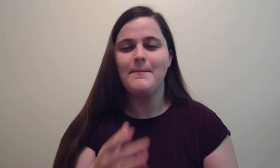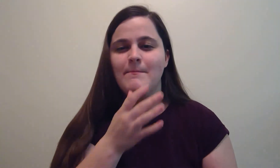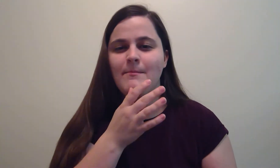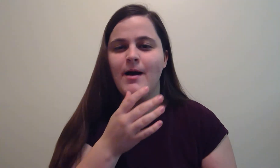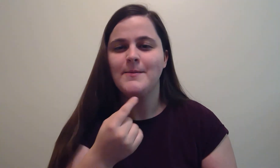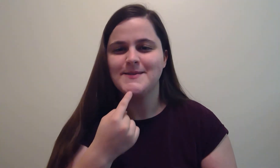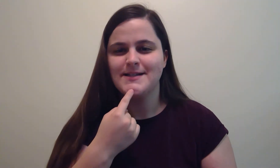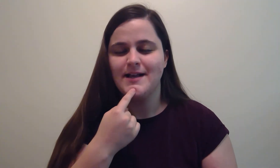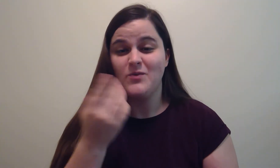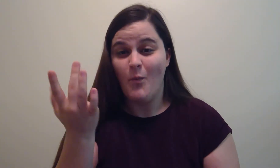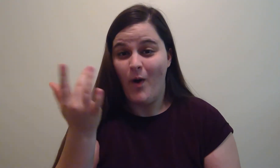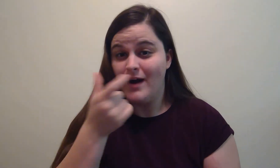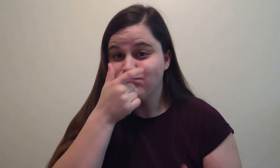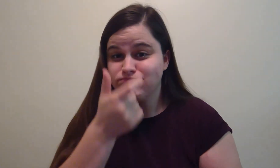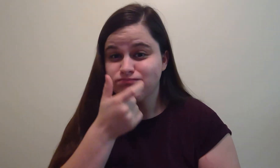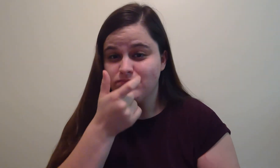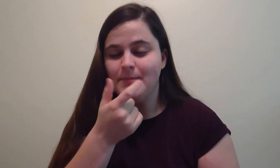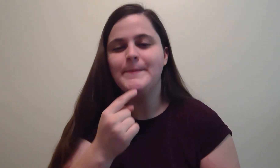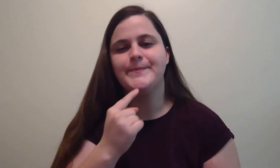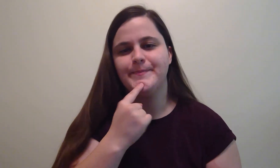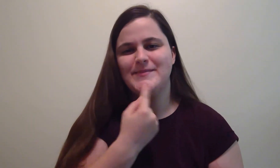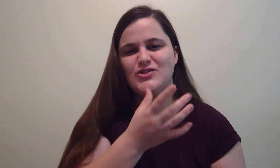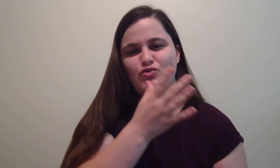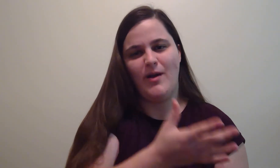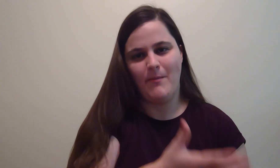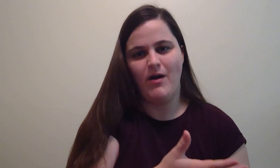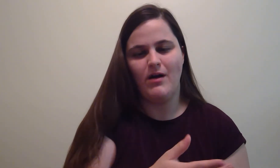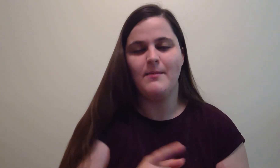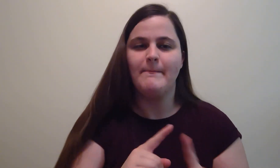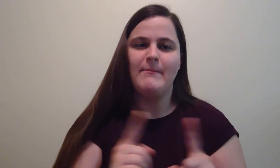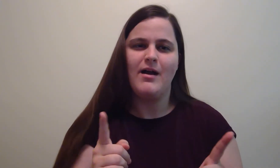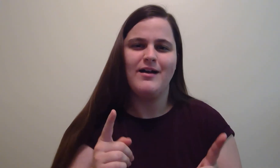Mom says he stares like that because he misses grandma,